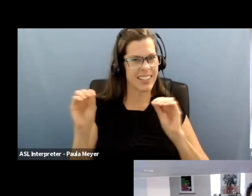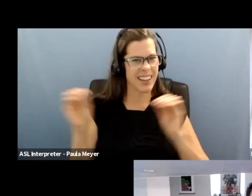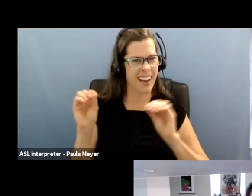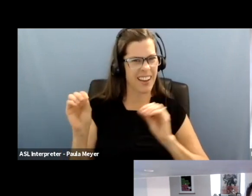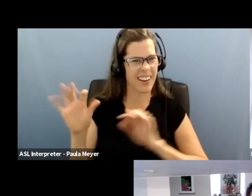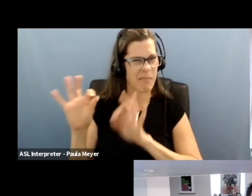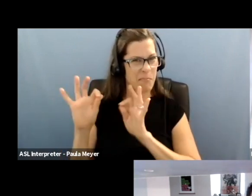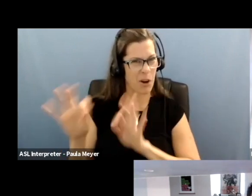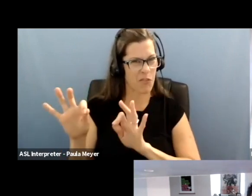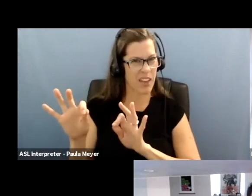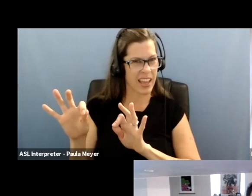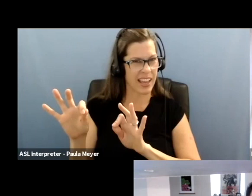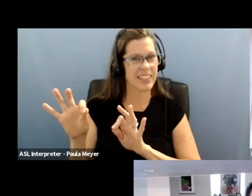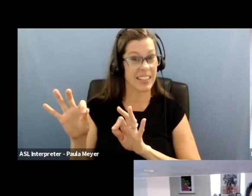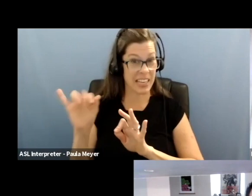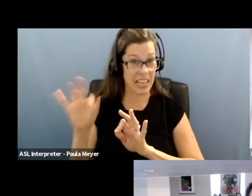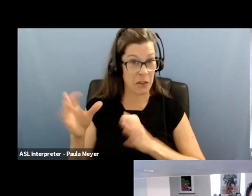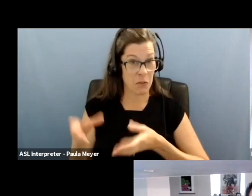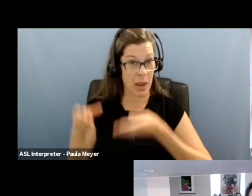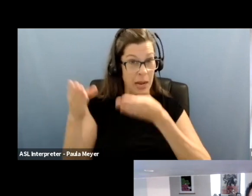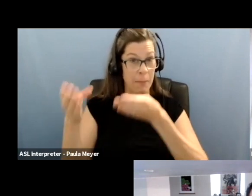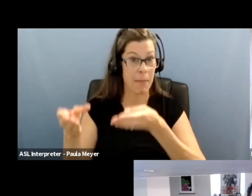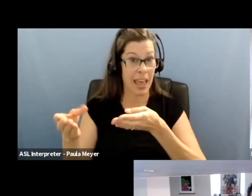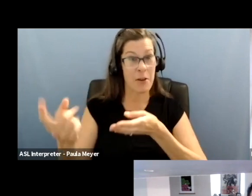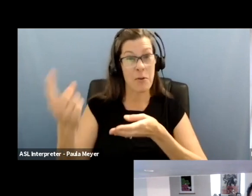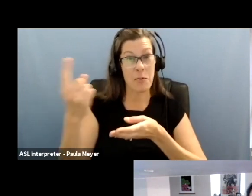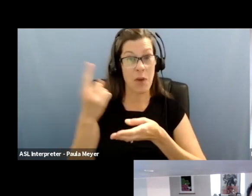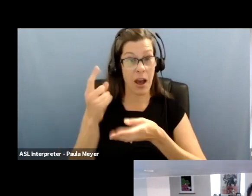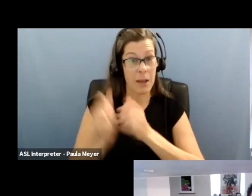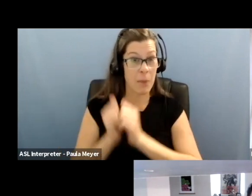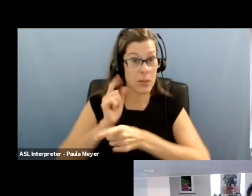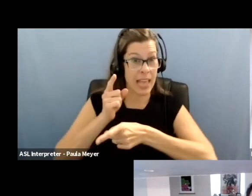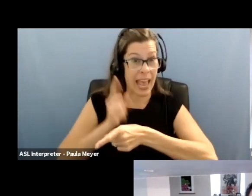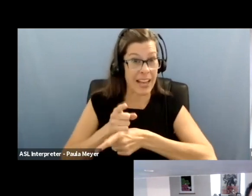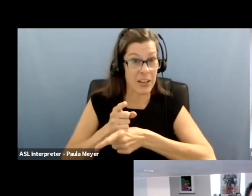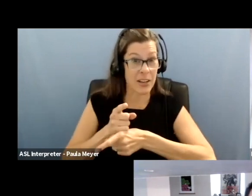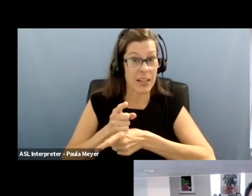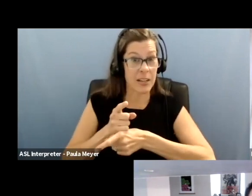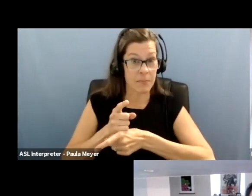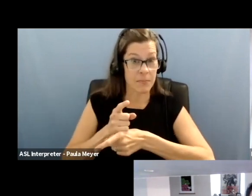If I had to recommend one, the most accurate might be Otter AI.